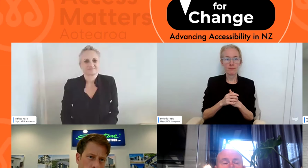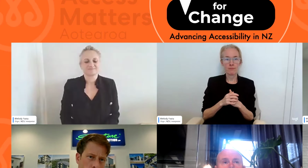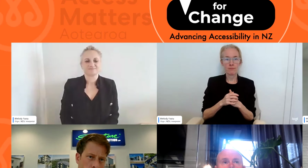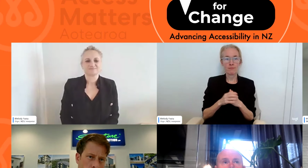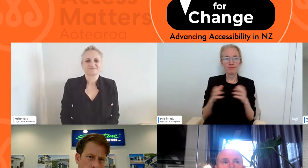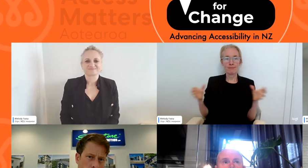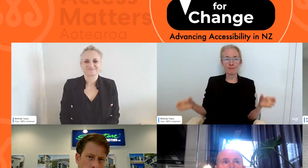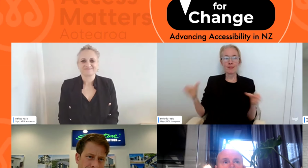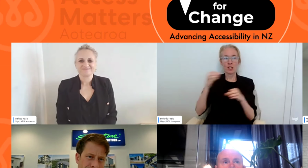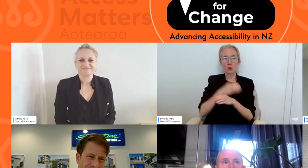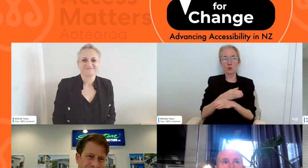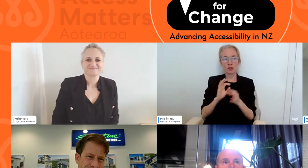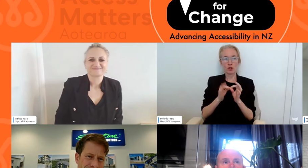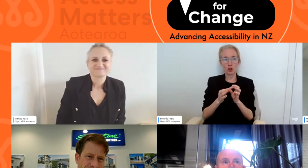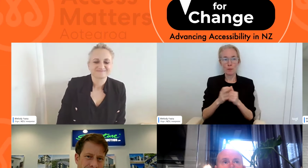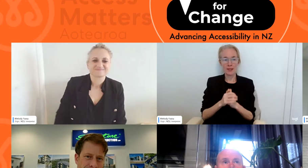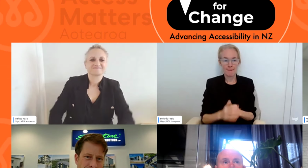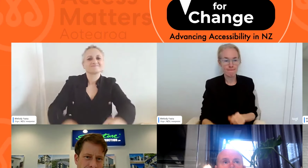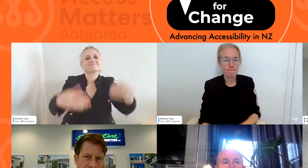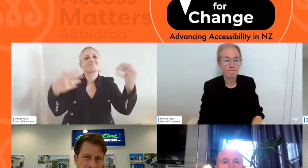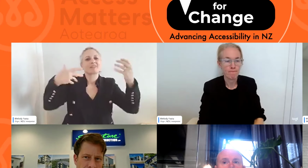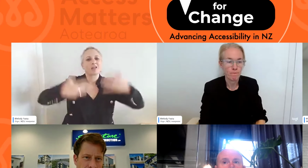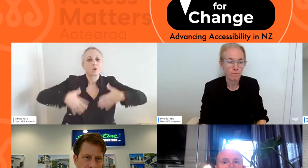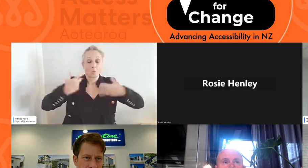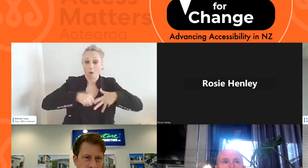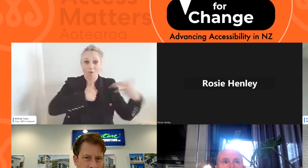on a whole bunch of issues there. The need to collaborate together,